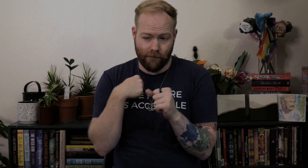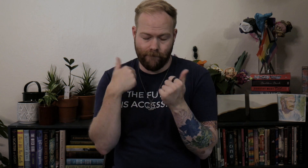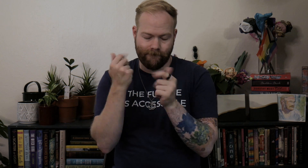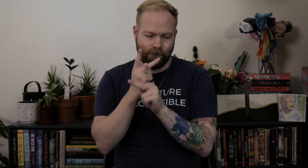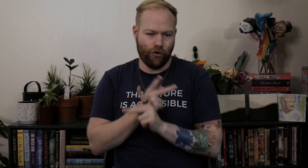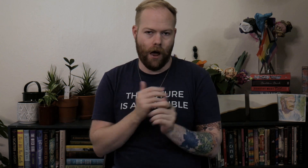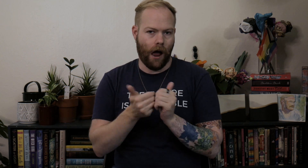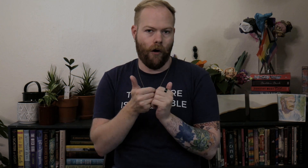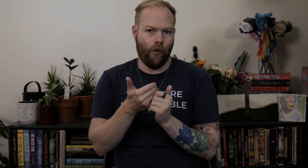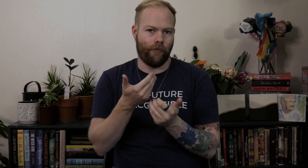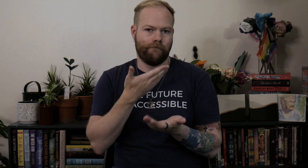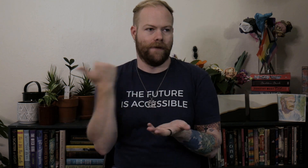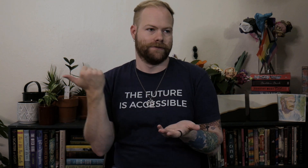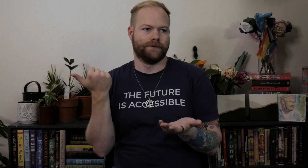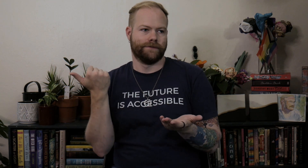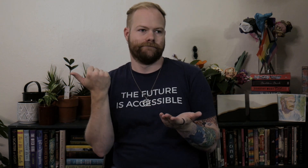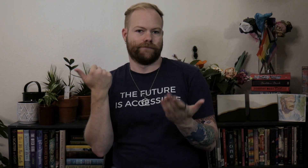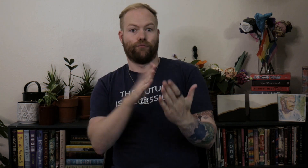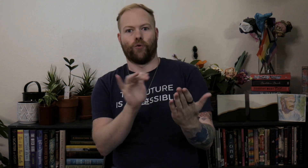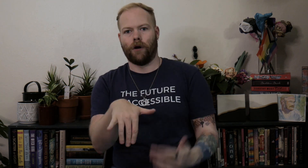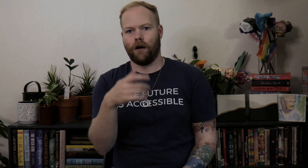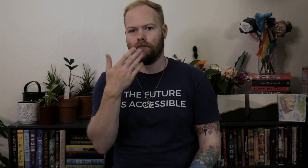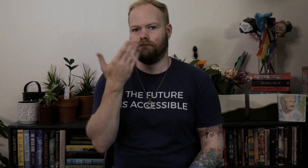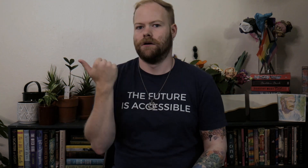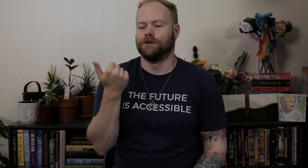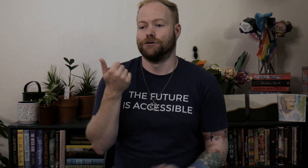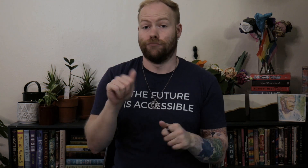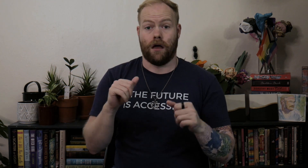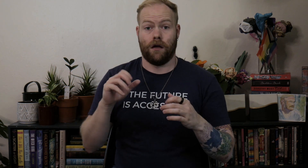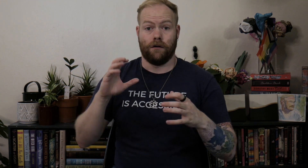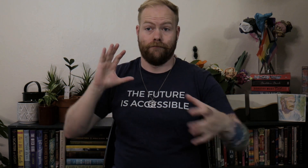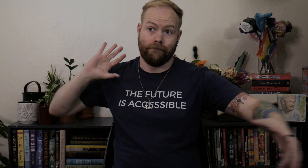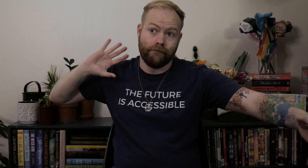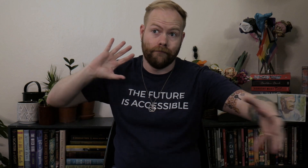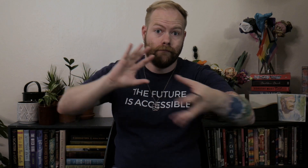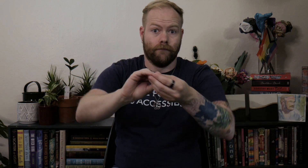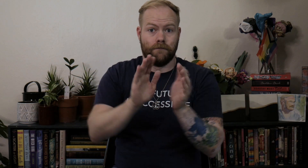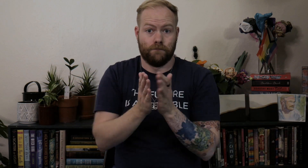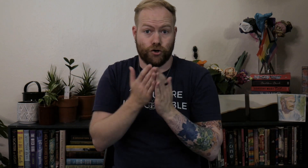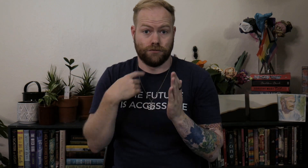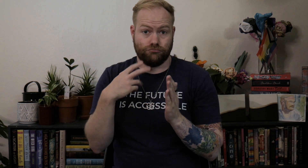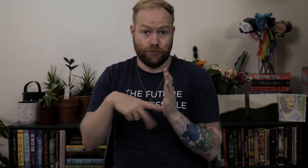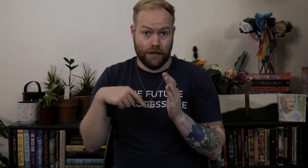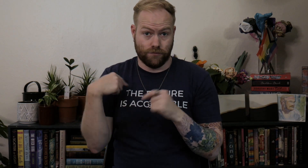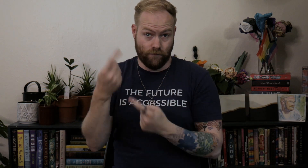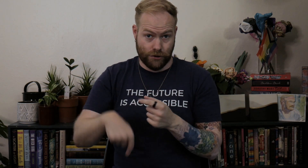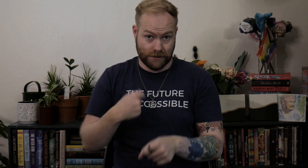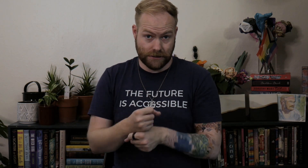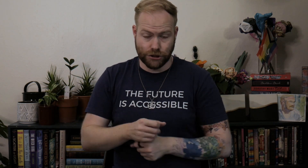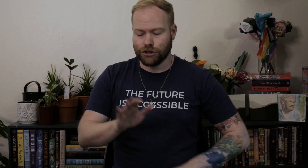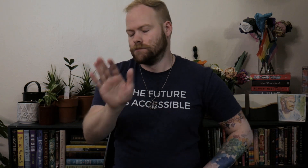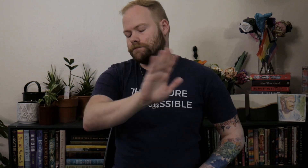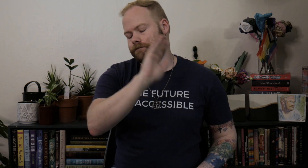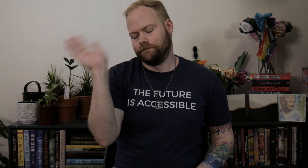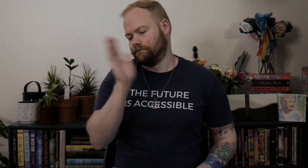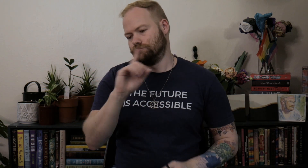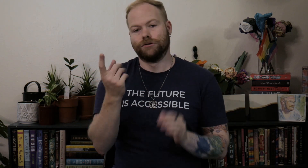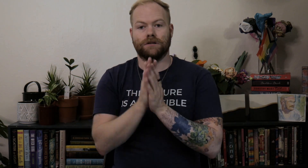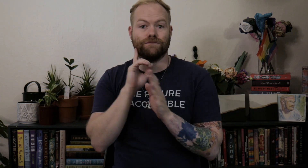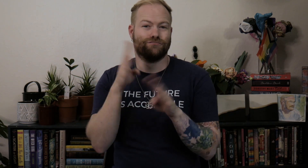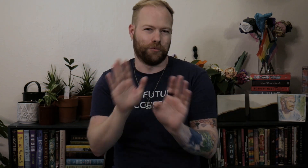and I’m figuring out how to best approach it because trying to wrap up all of the books I’ve read so far this year is just asking for trouble.